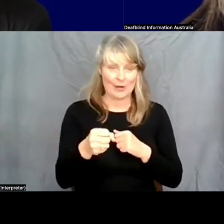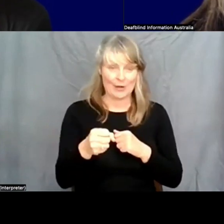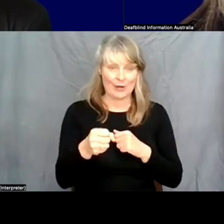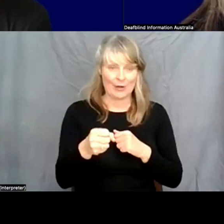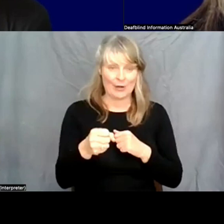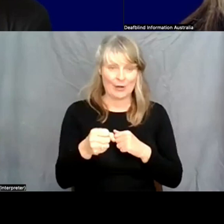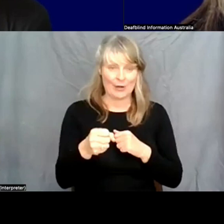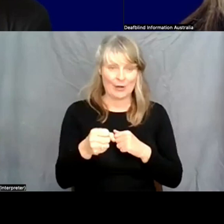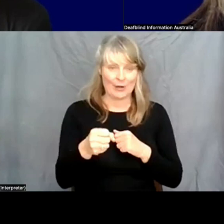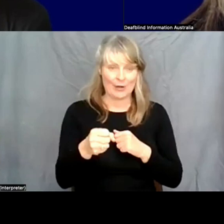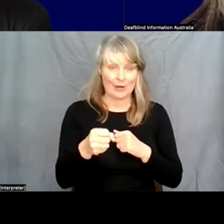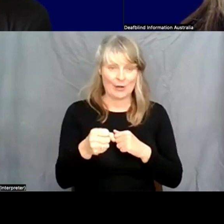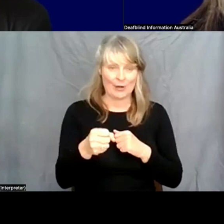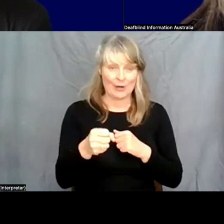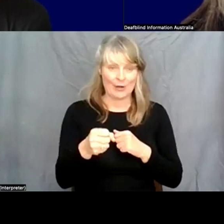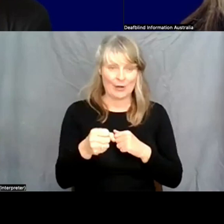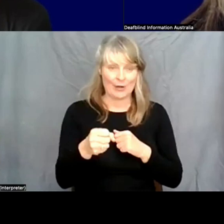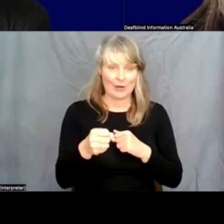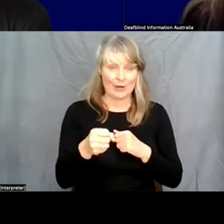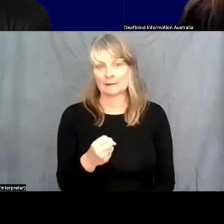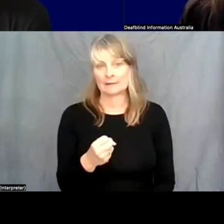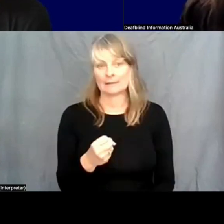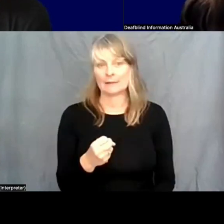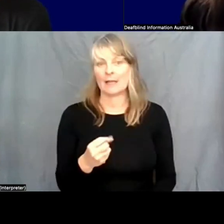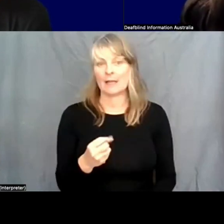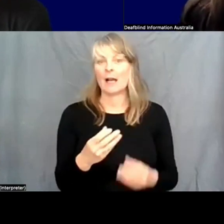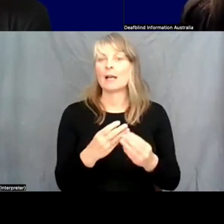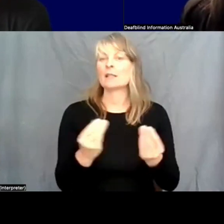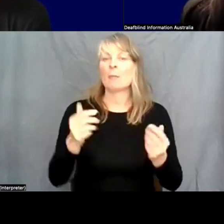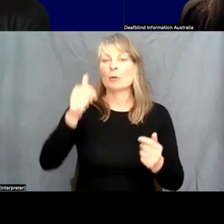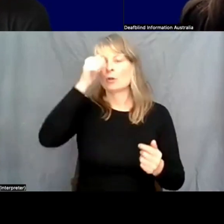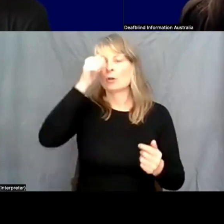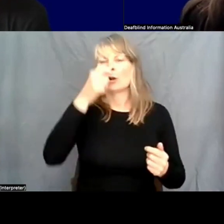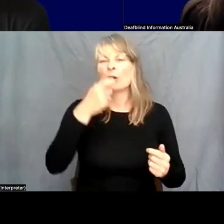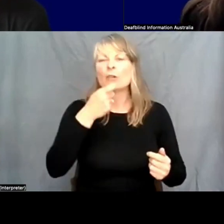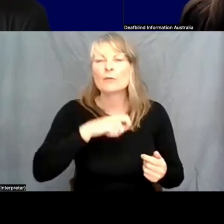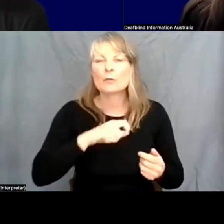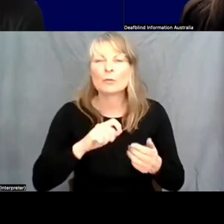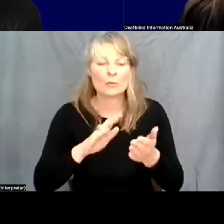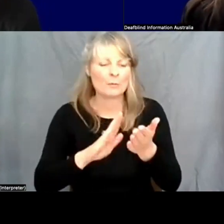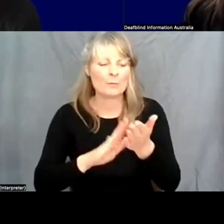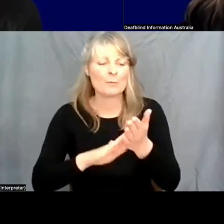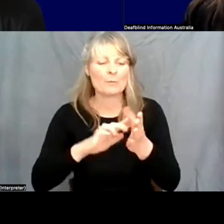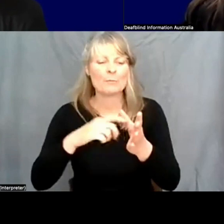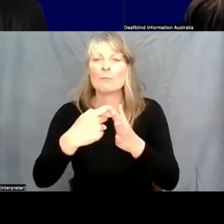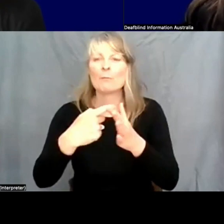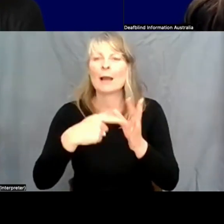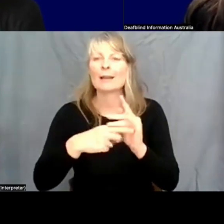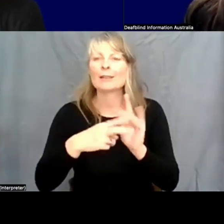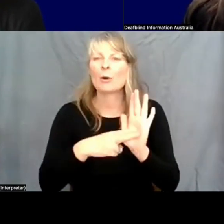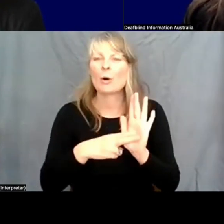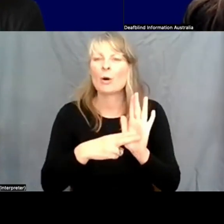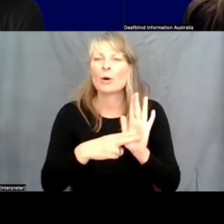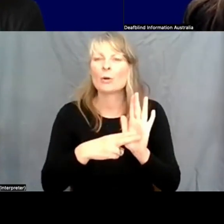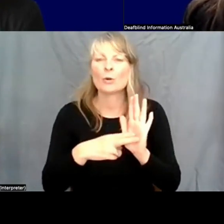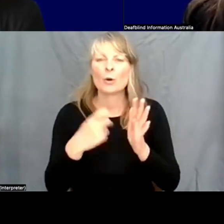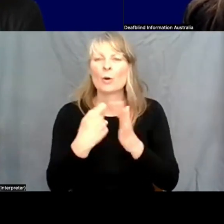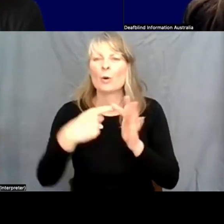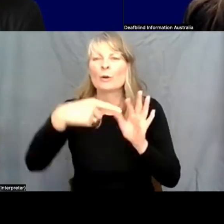And someone who knows Makaton or a few key word signs, probably not to really take on the role of being